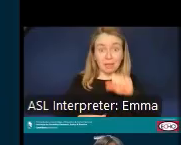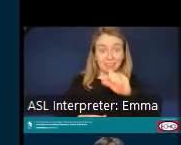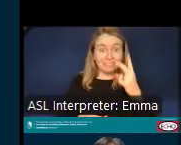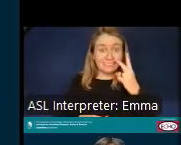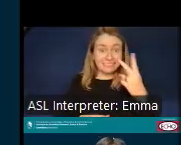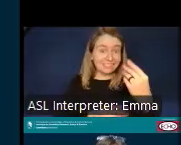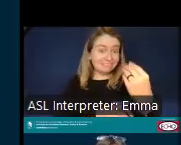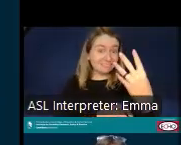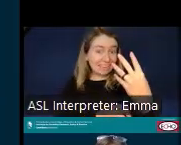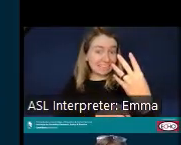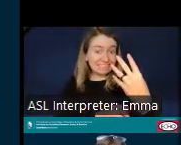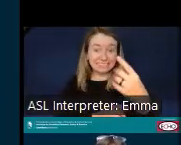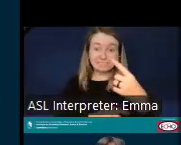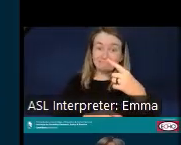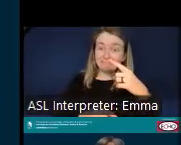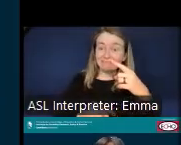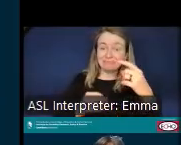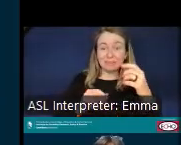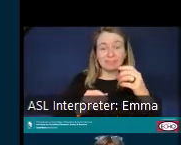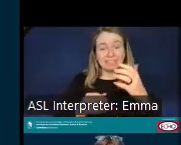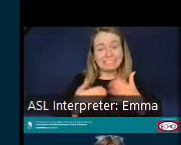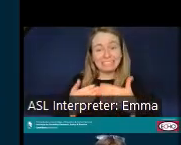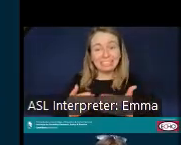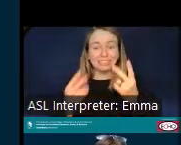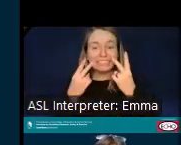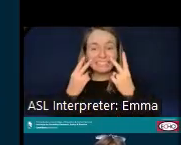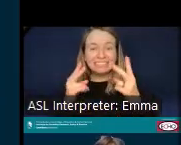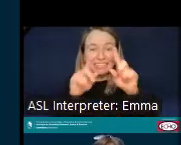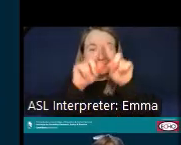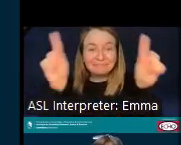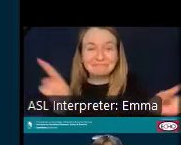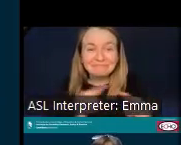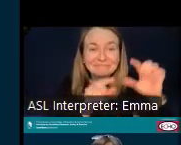It's always easier to present to faces on a screen than black